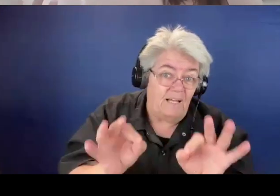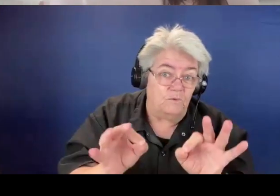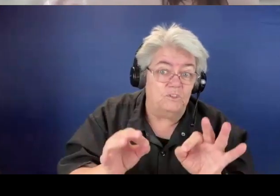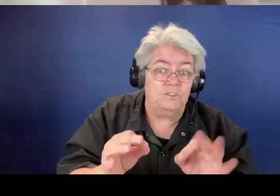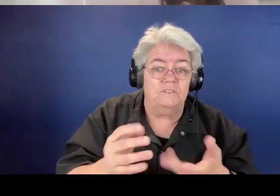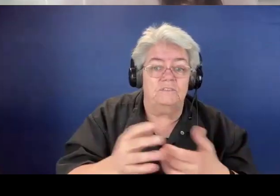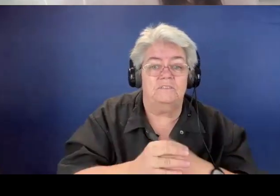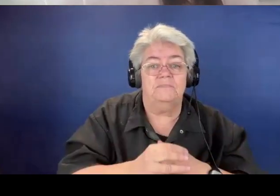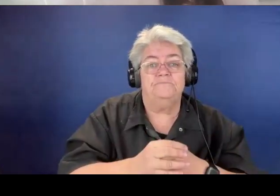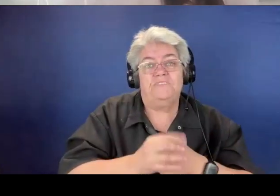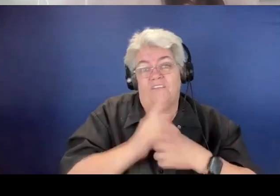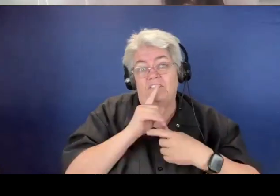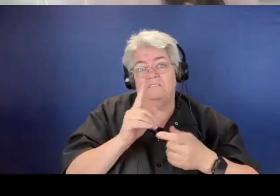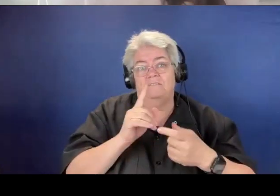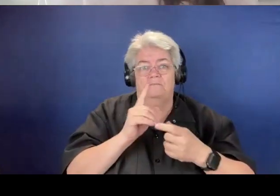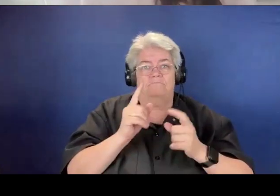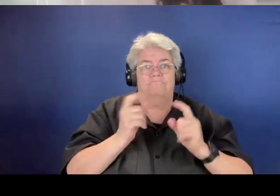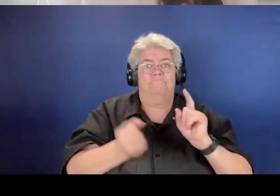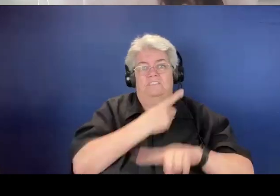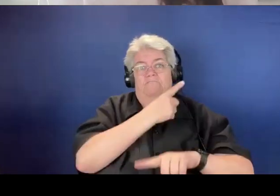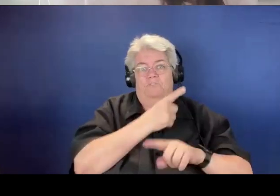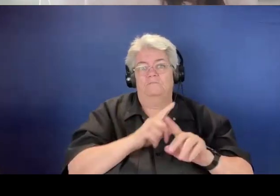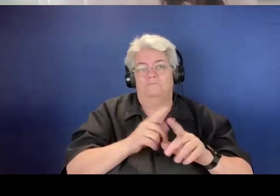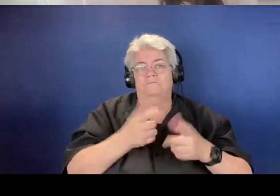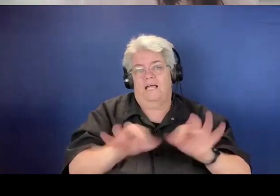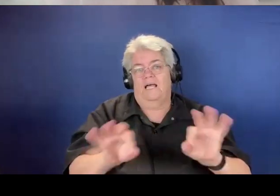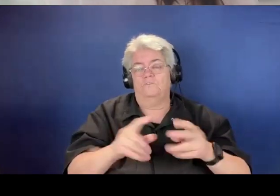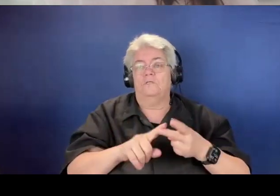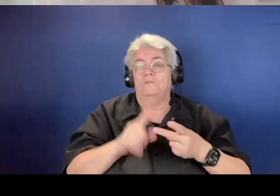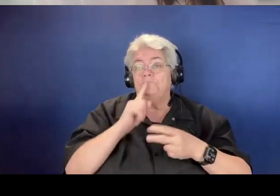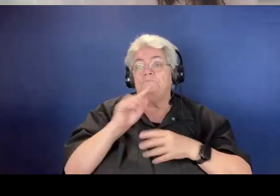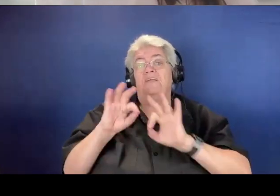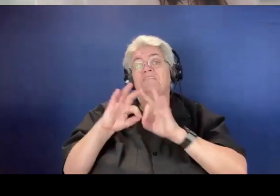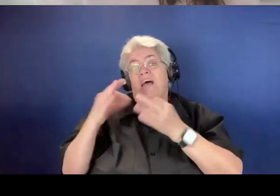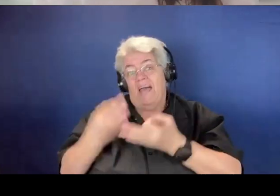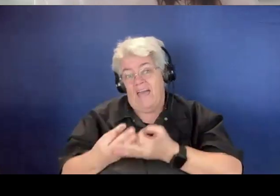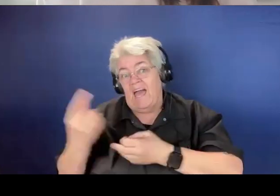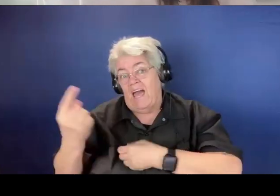less common language, a family member or refer to the family or refer the family